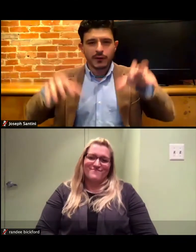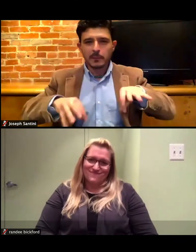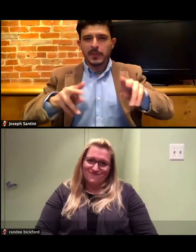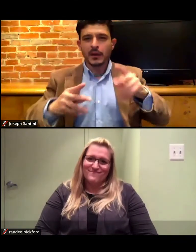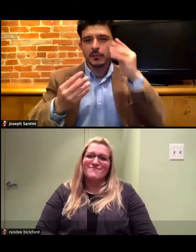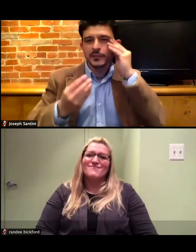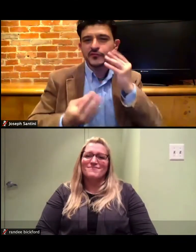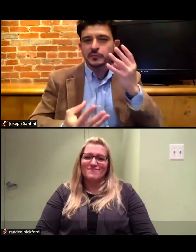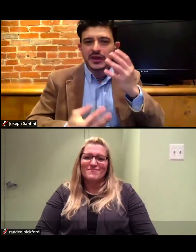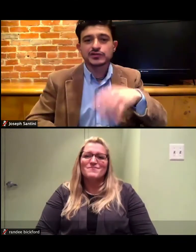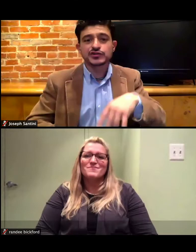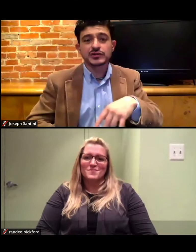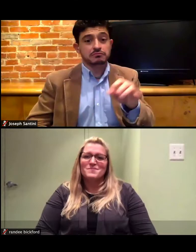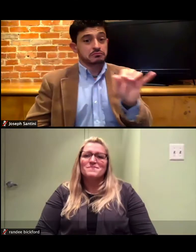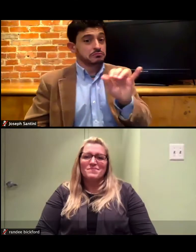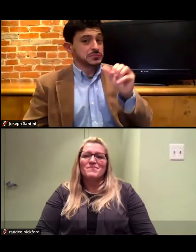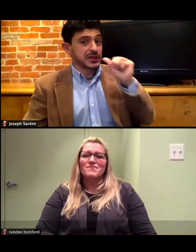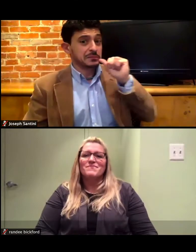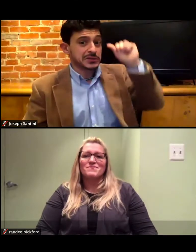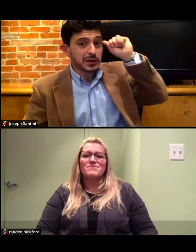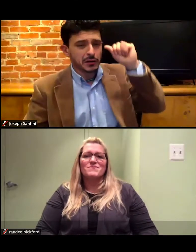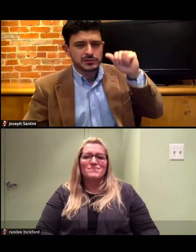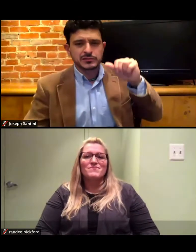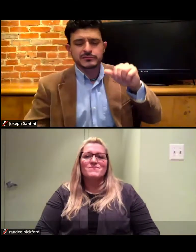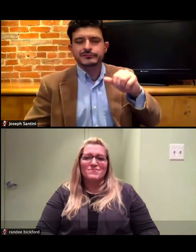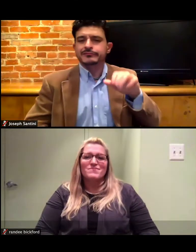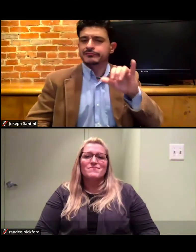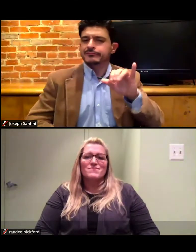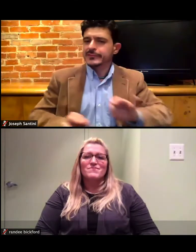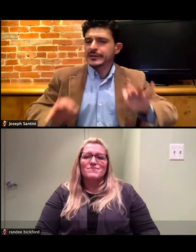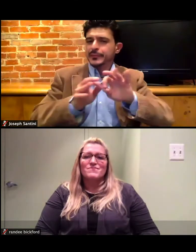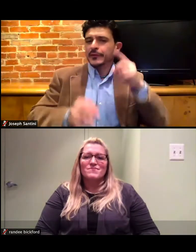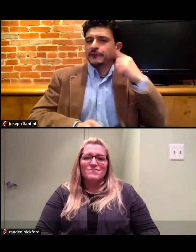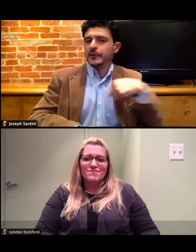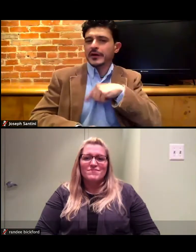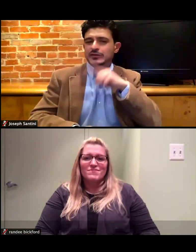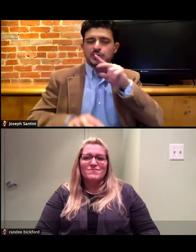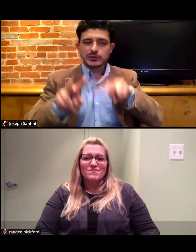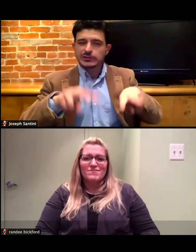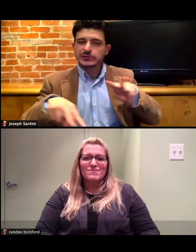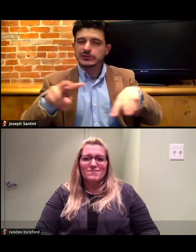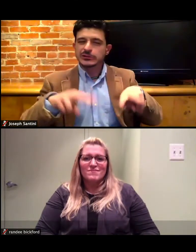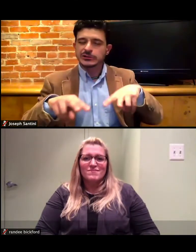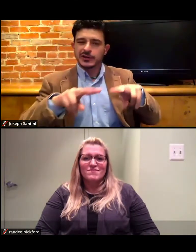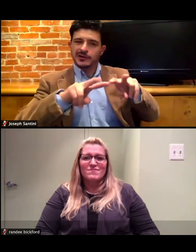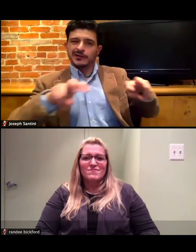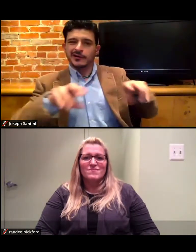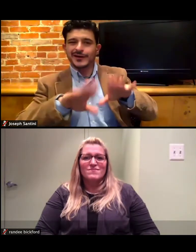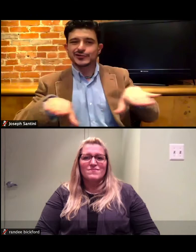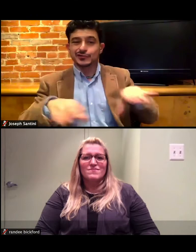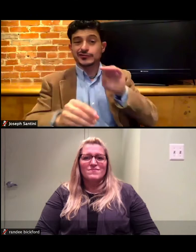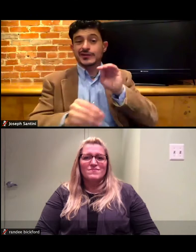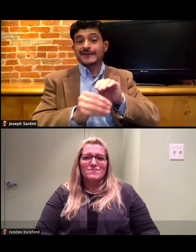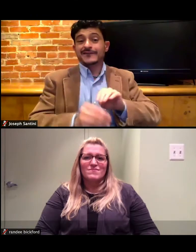and incidental learning as a result. So, we have to directly teach these topics that might be incidentally learned otherwise.